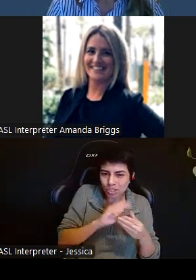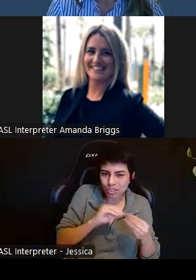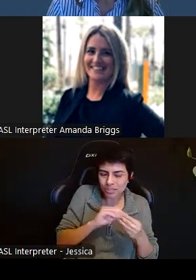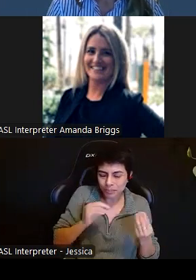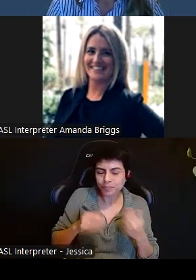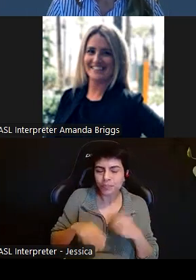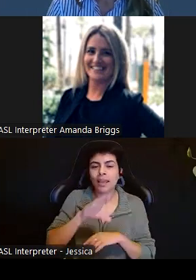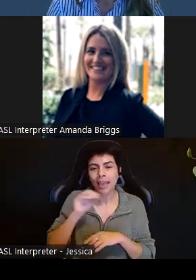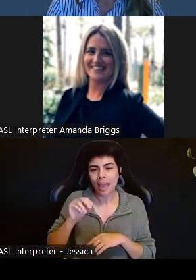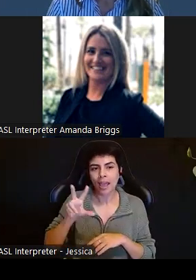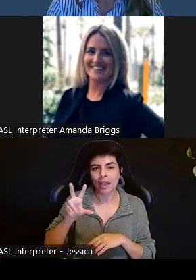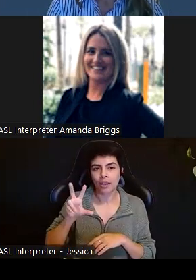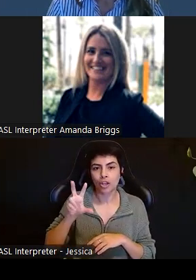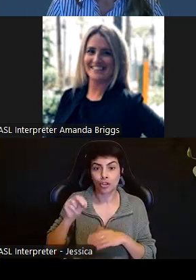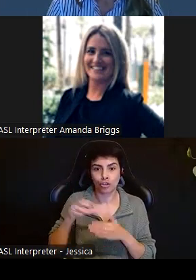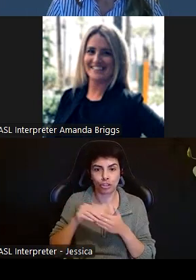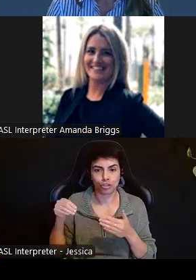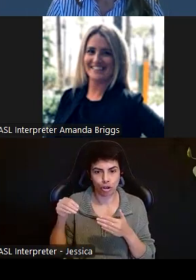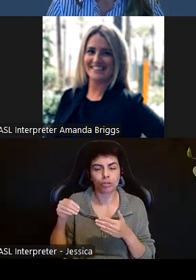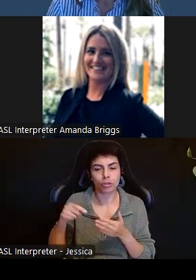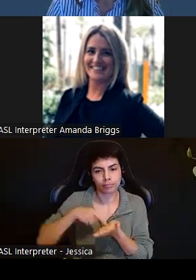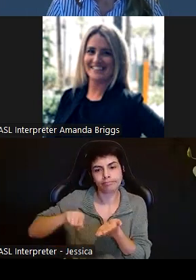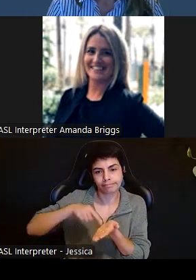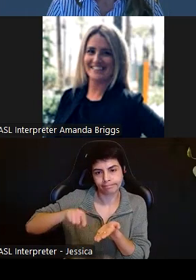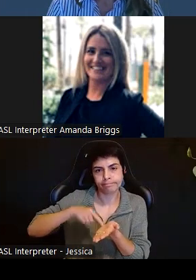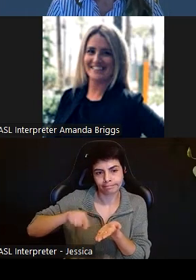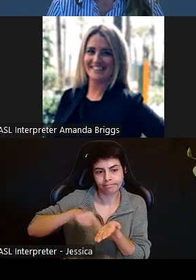And a $30 premium that we're going to talk about in a future slide.